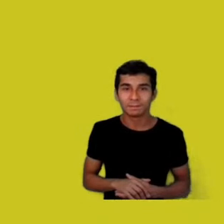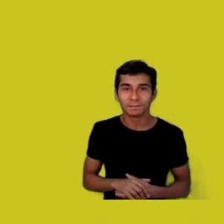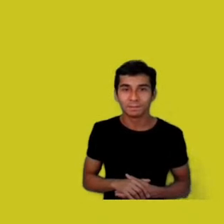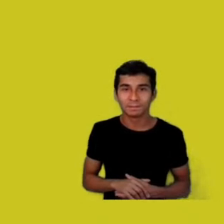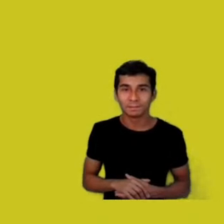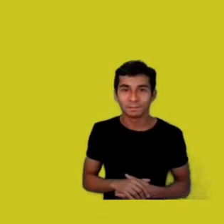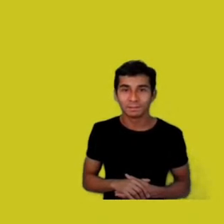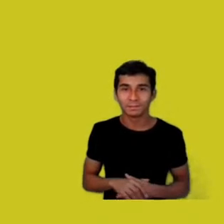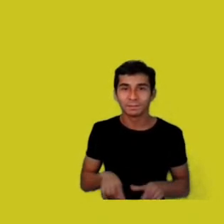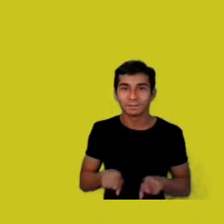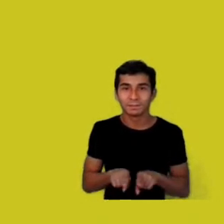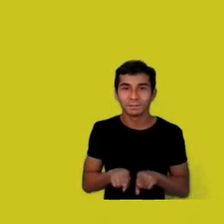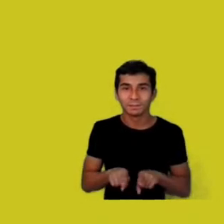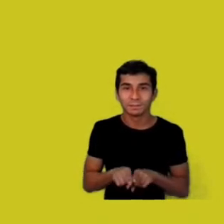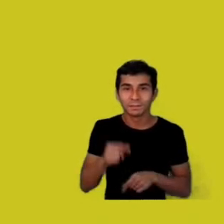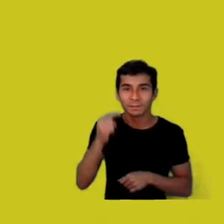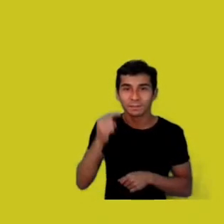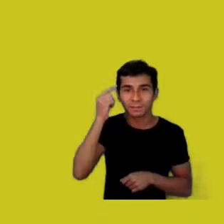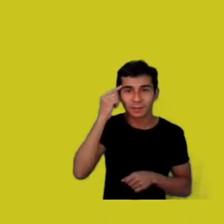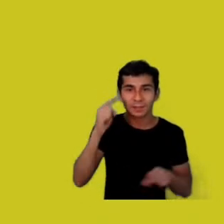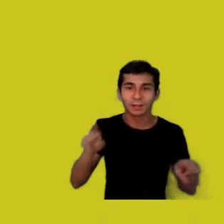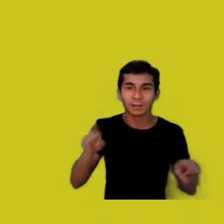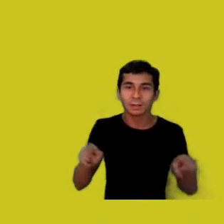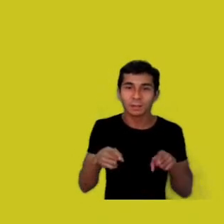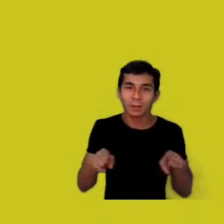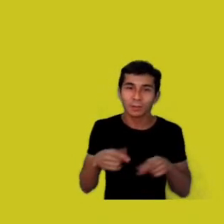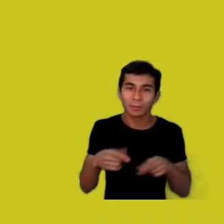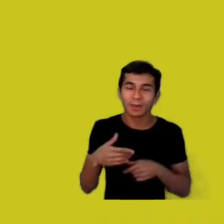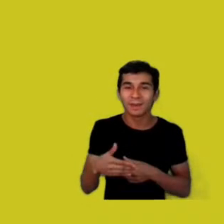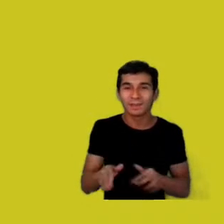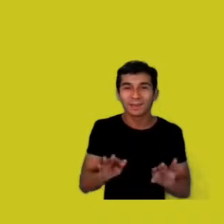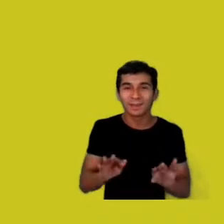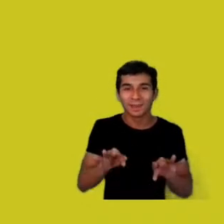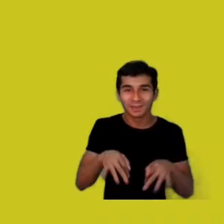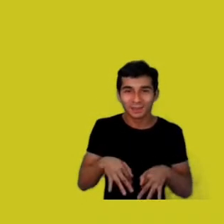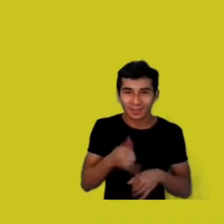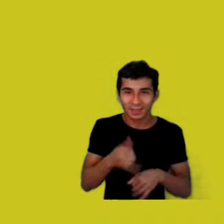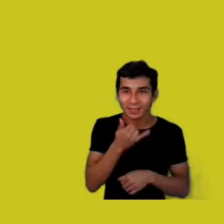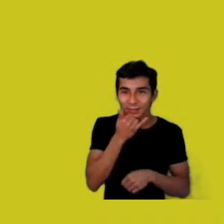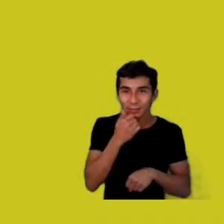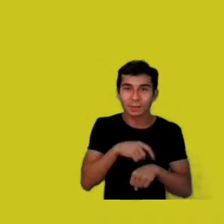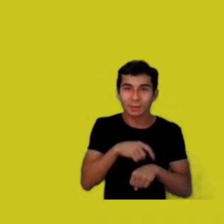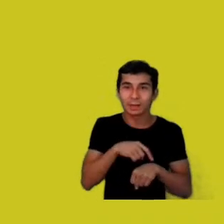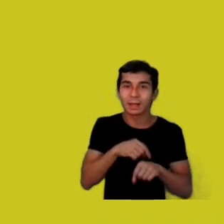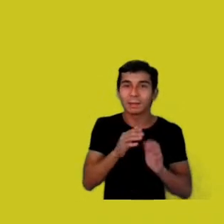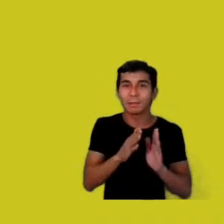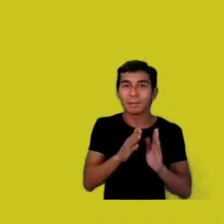I’m stretching my time, sorry, Thaís, but just to finish, the Caboclo say,